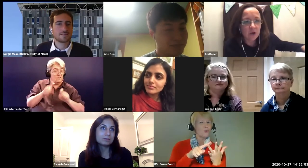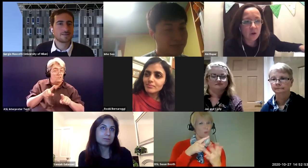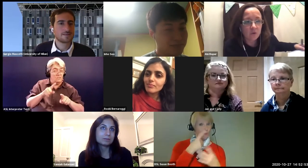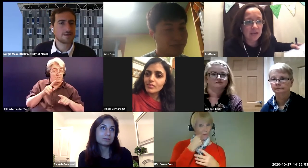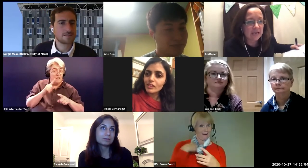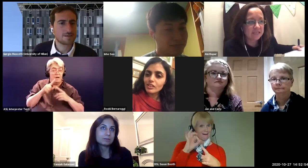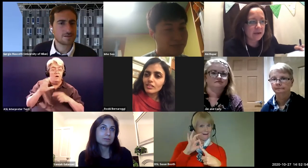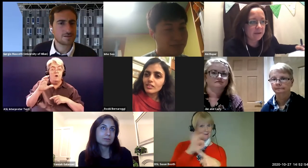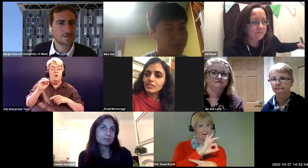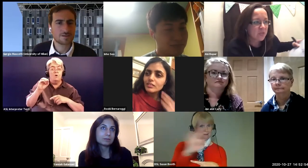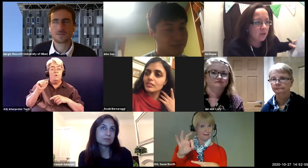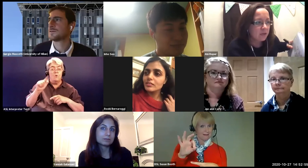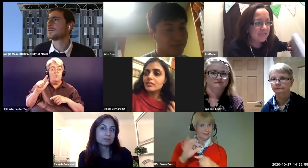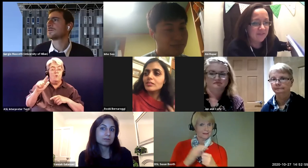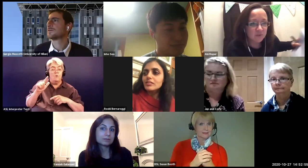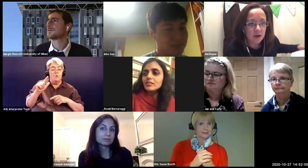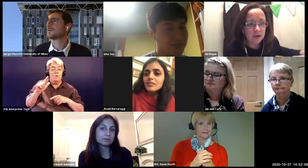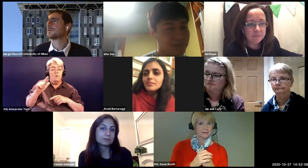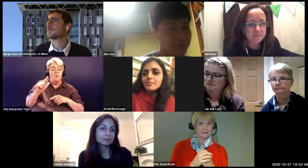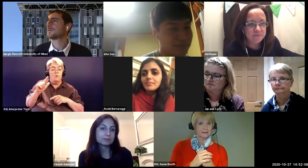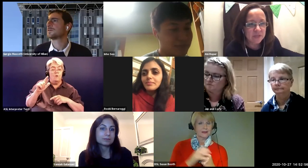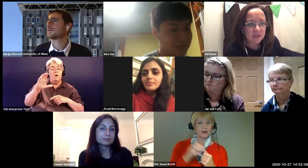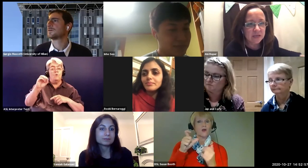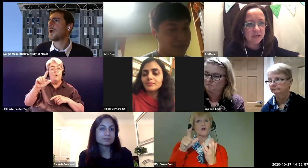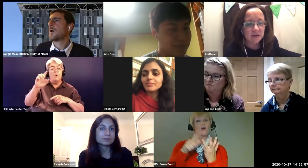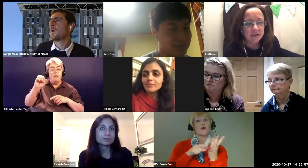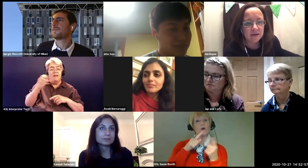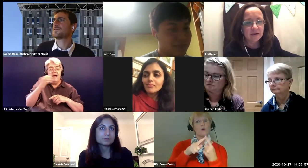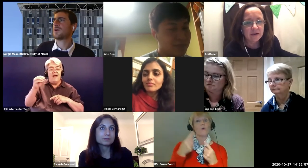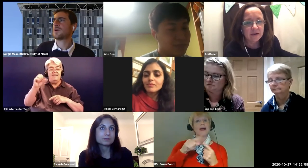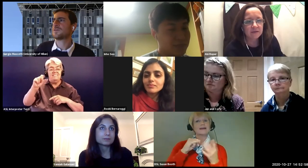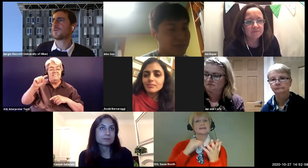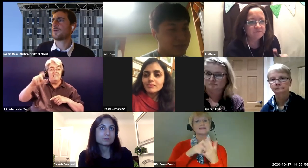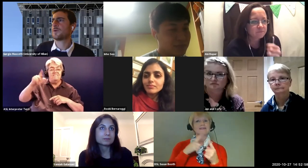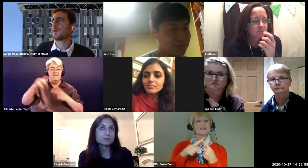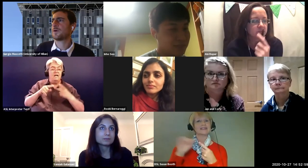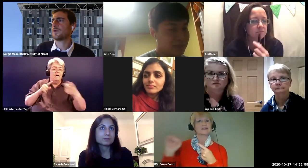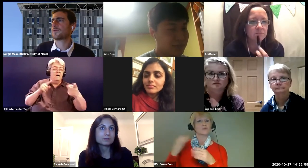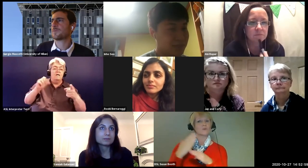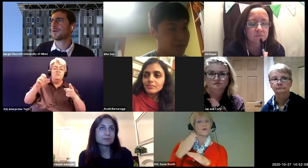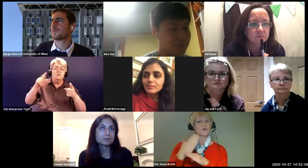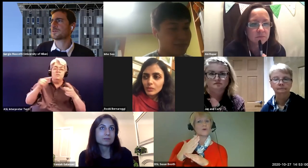Cole and um Stephanie's work well there is one question from from the question